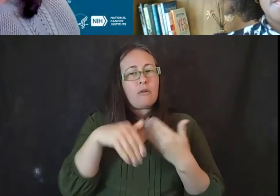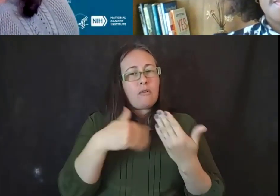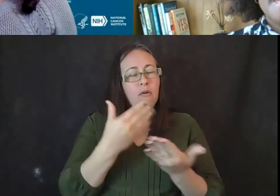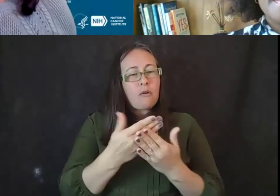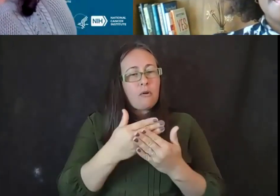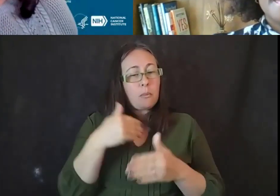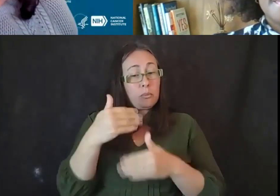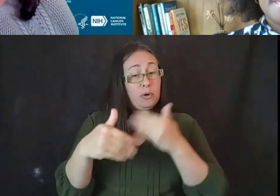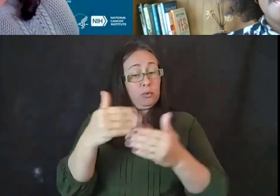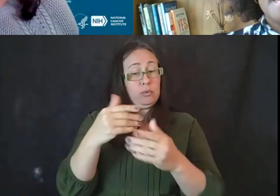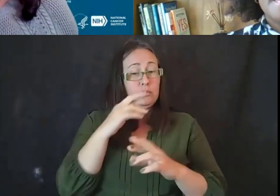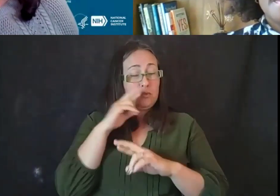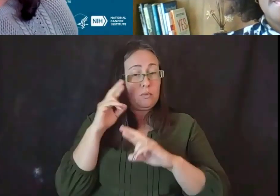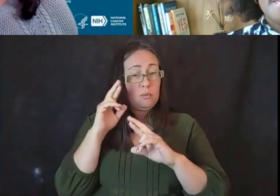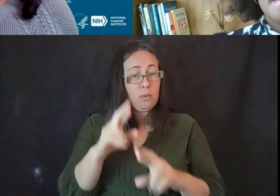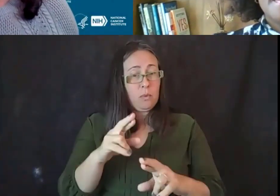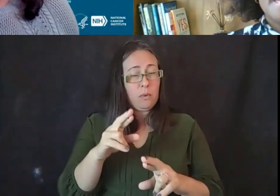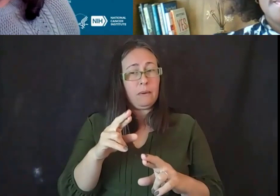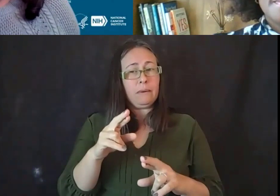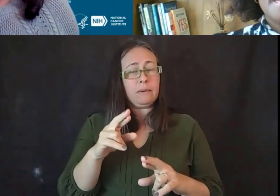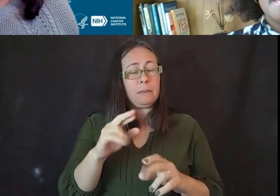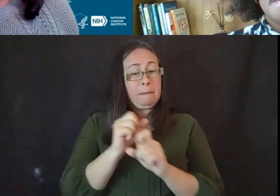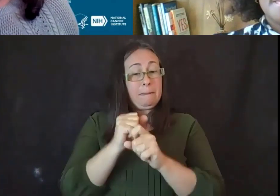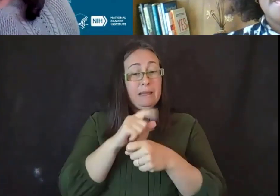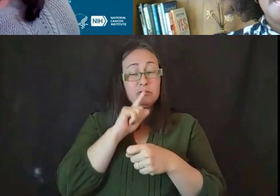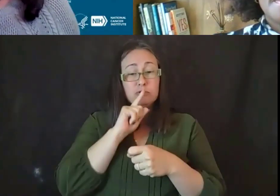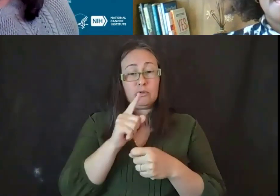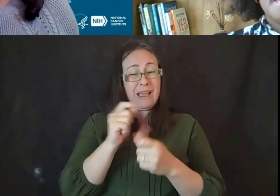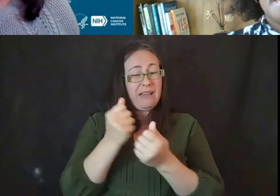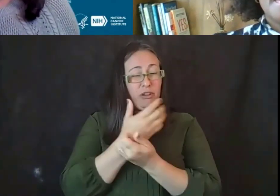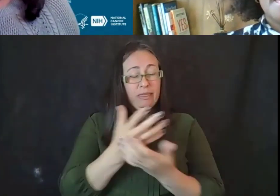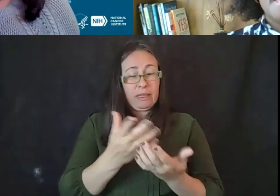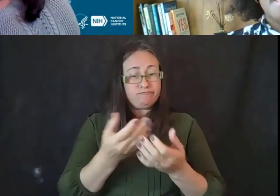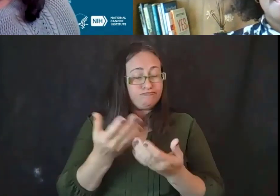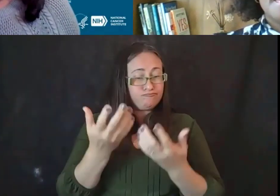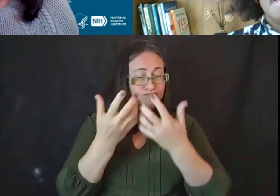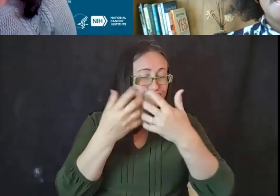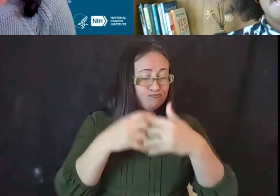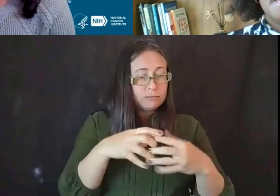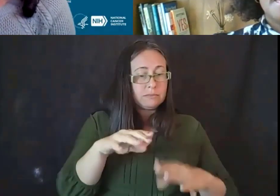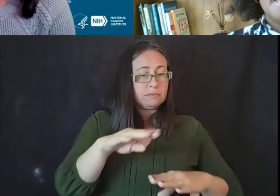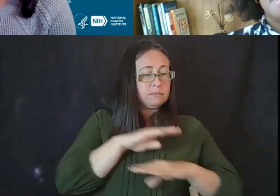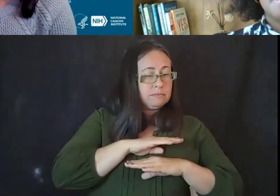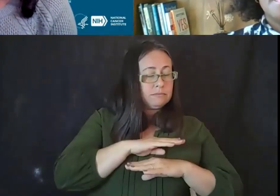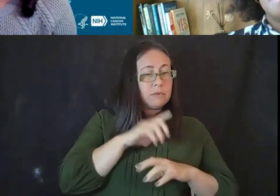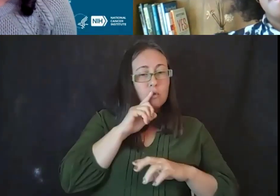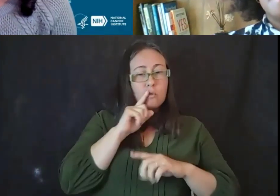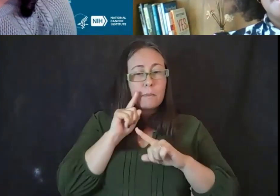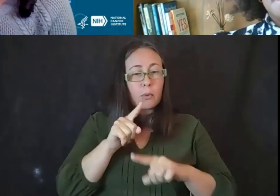I'd say you certainly could apply for another K,